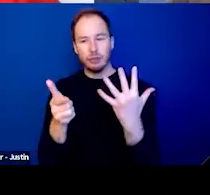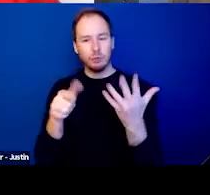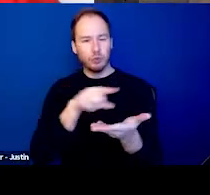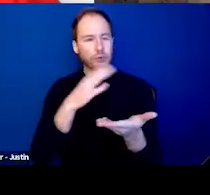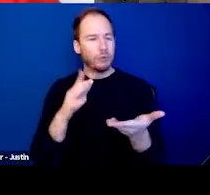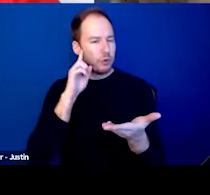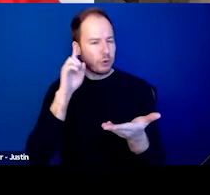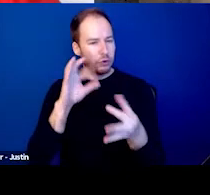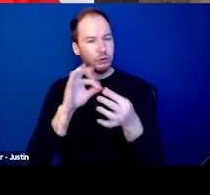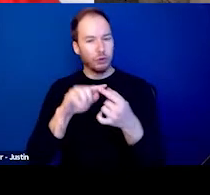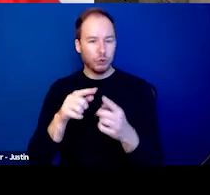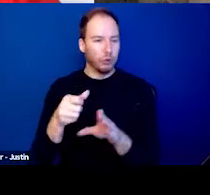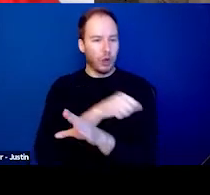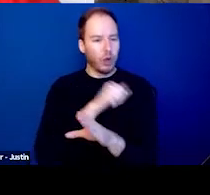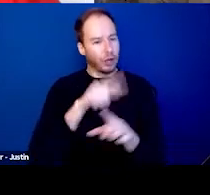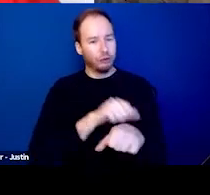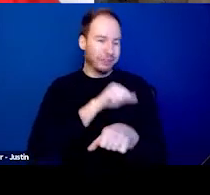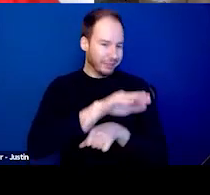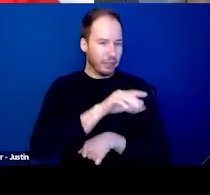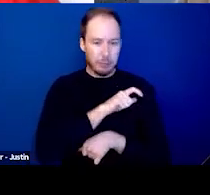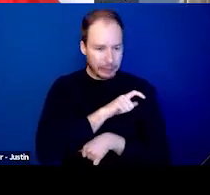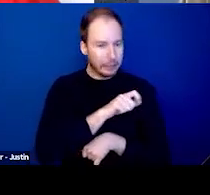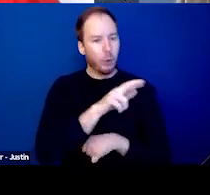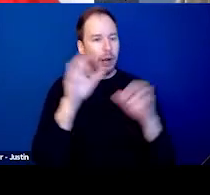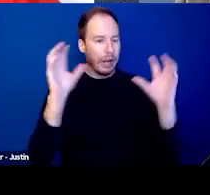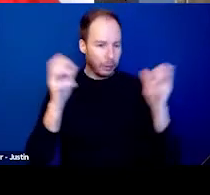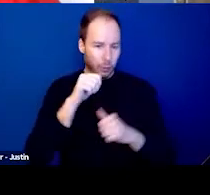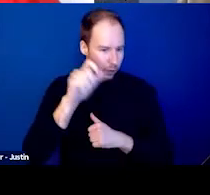to sending out police or ambulances,